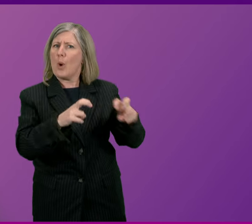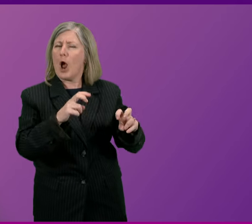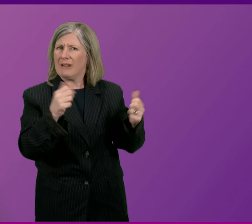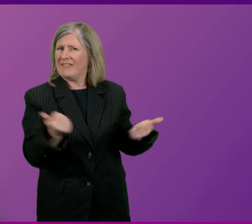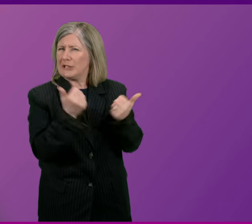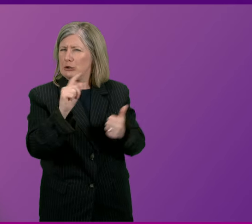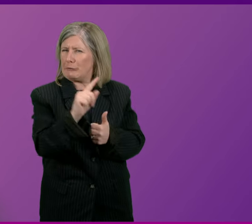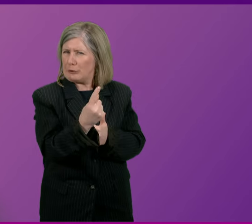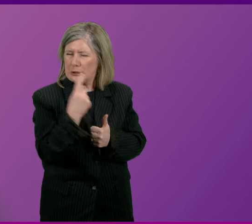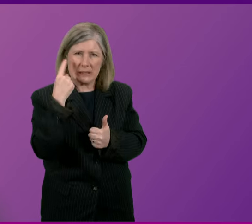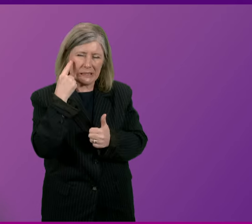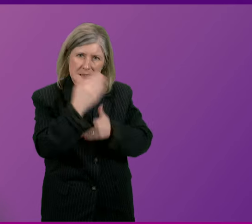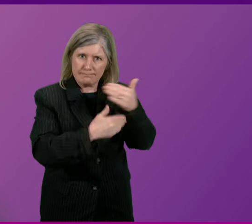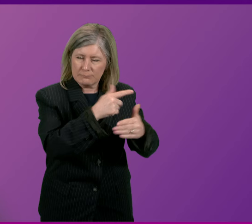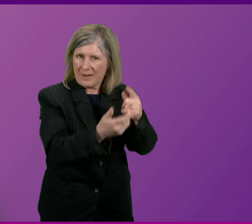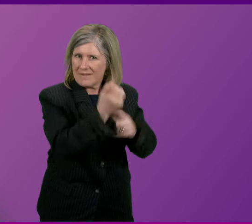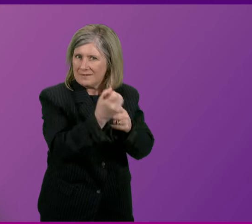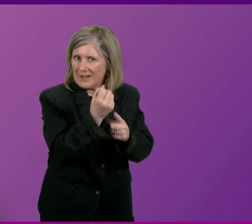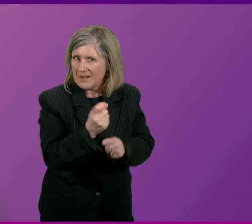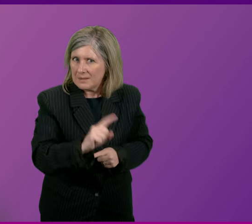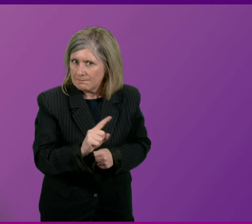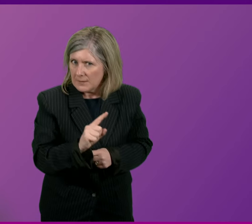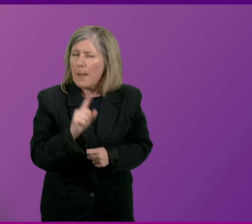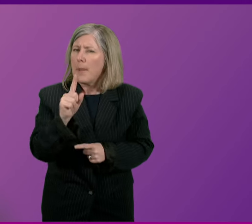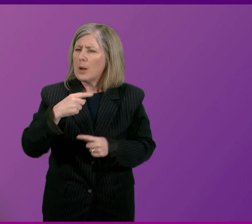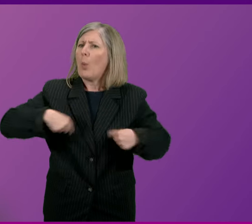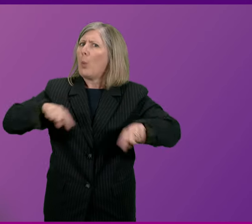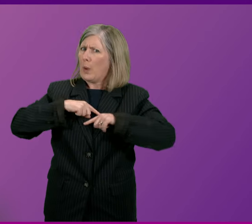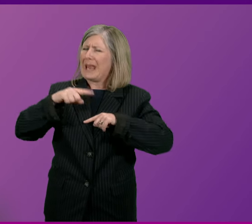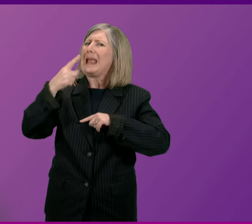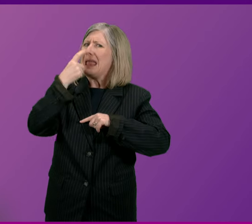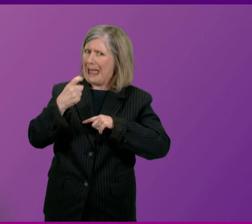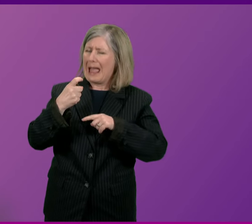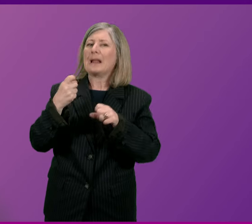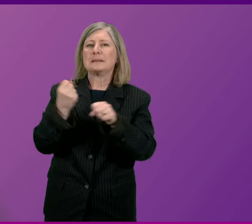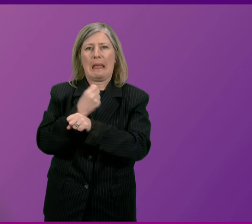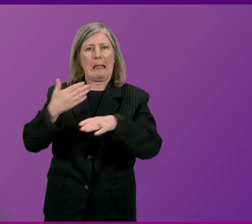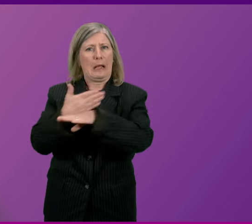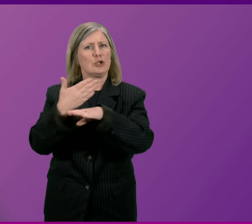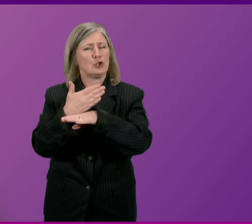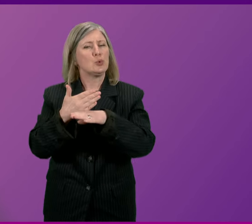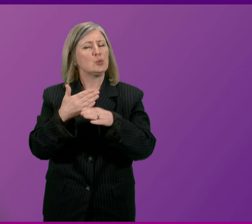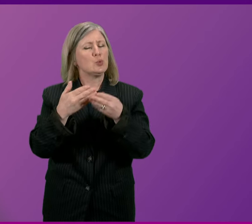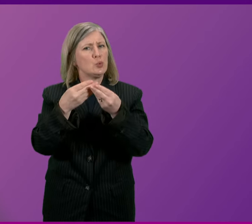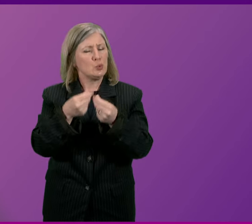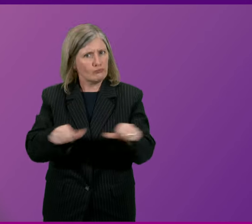While that is happening, there is action that we can take to remedy miscarriages of